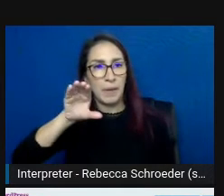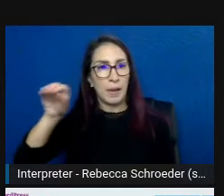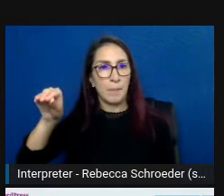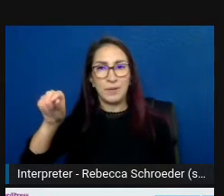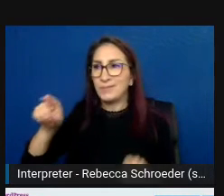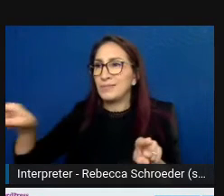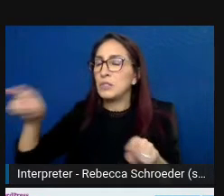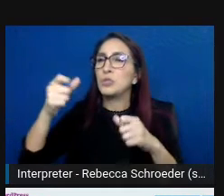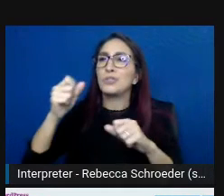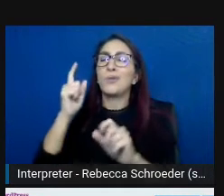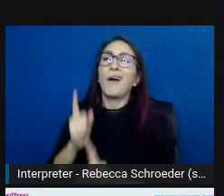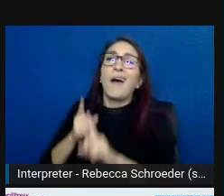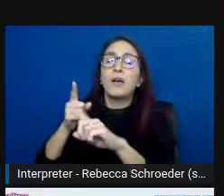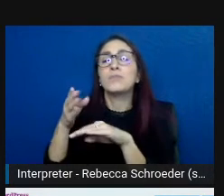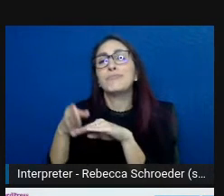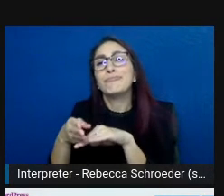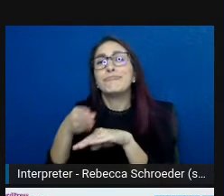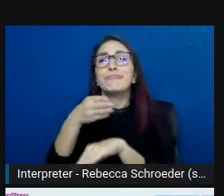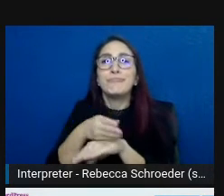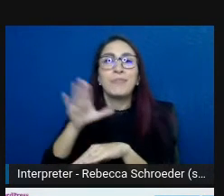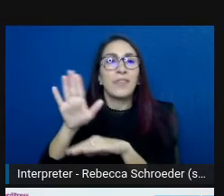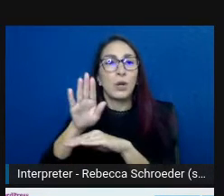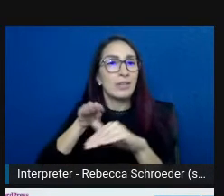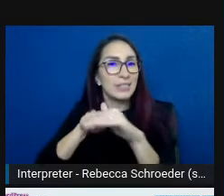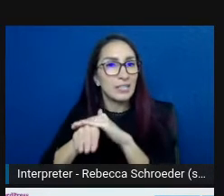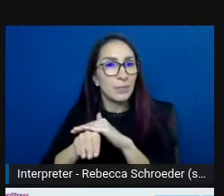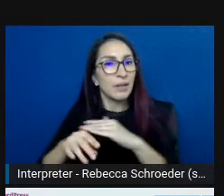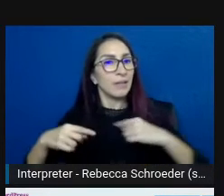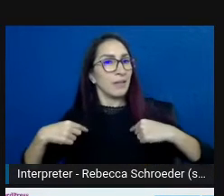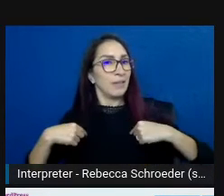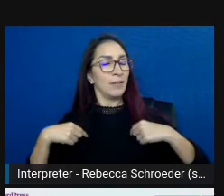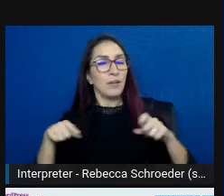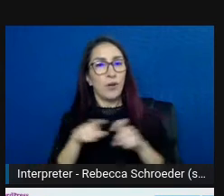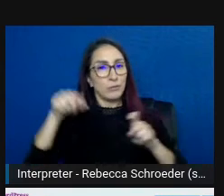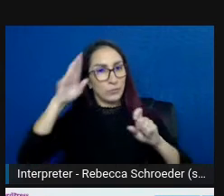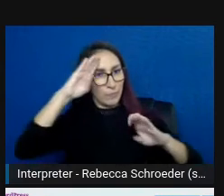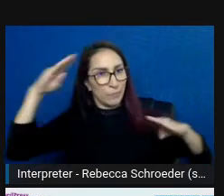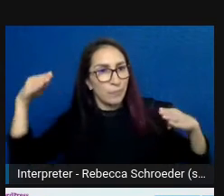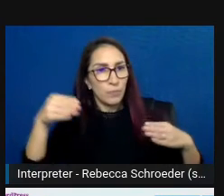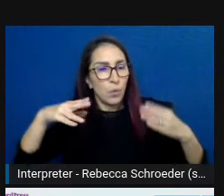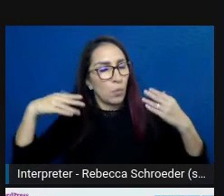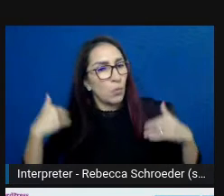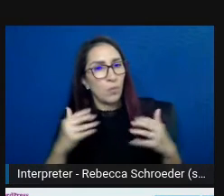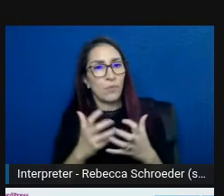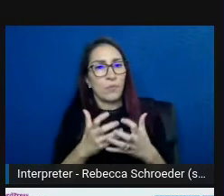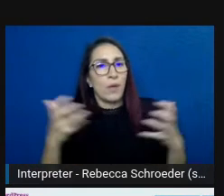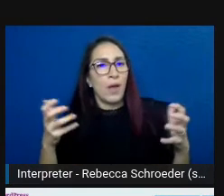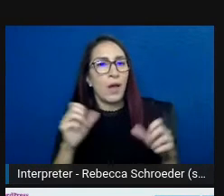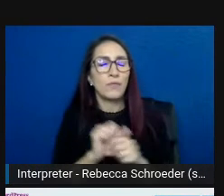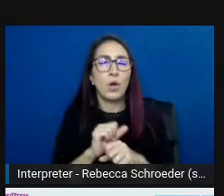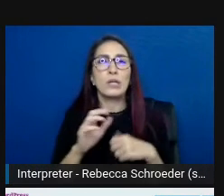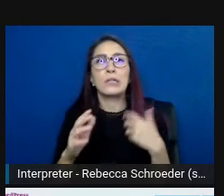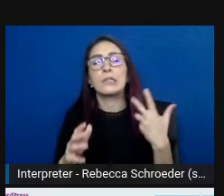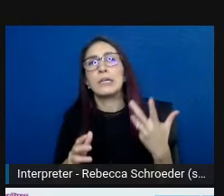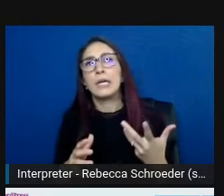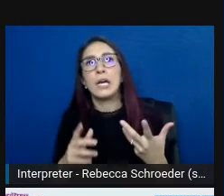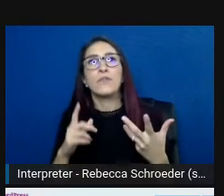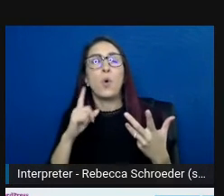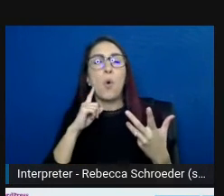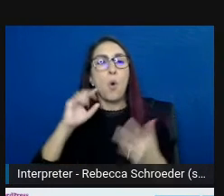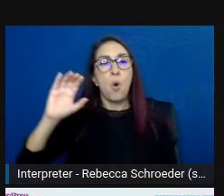I've also done a lot of work around open source,